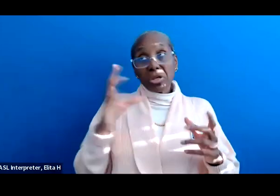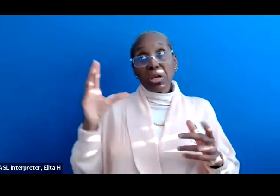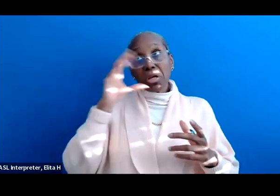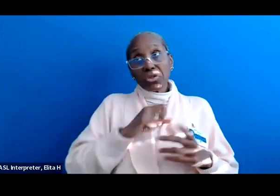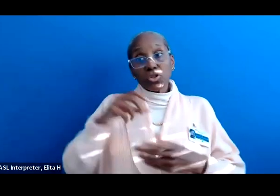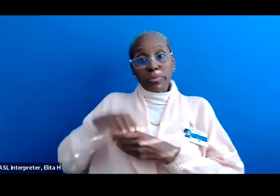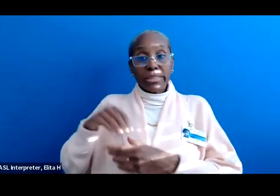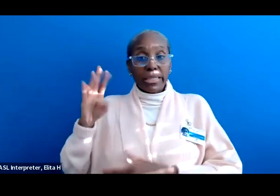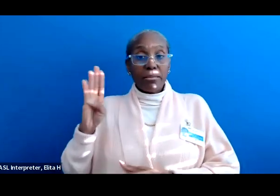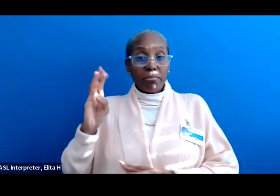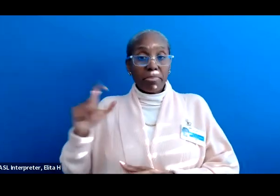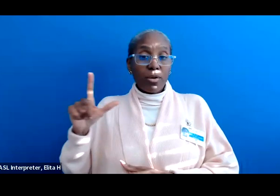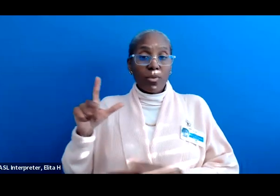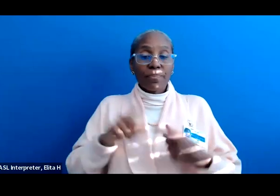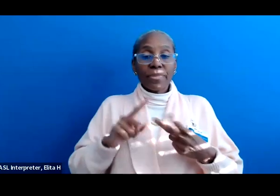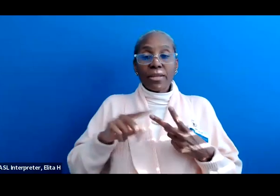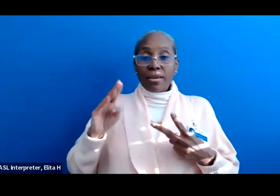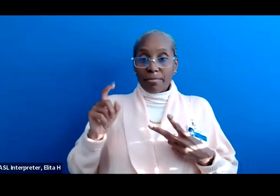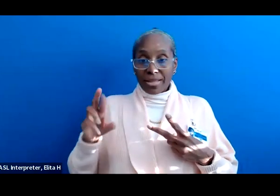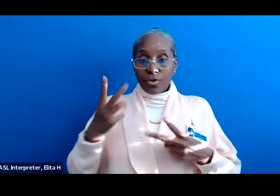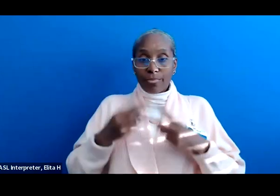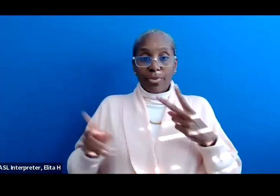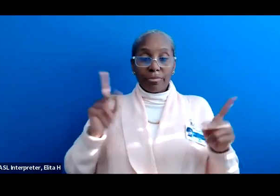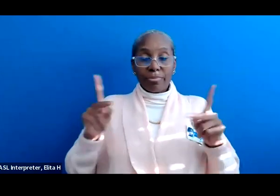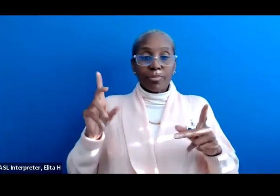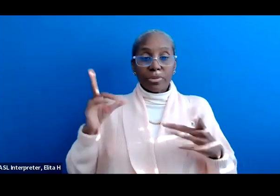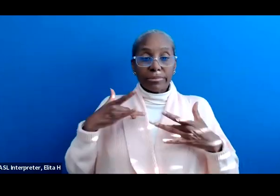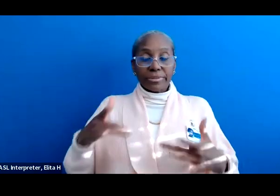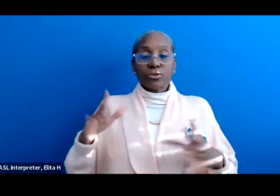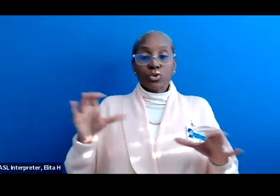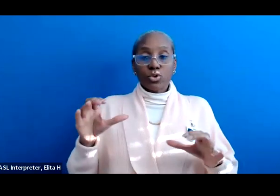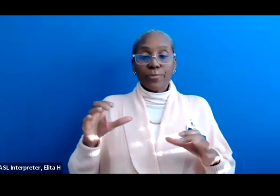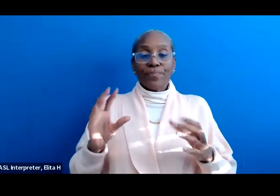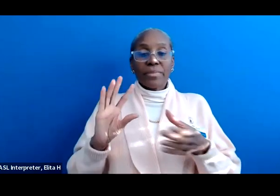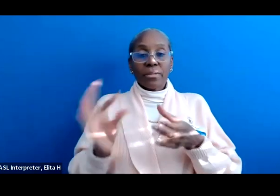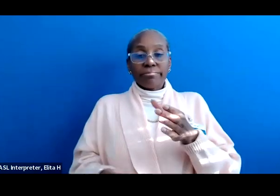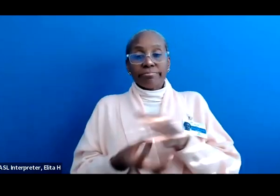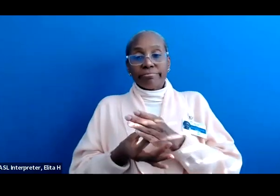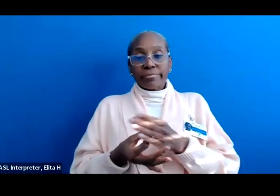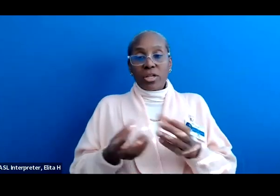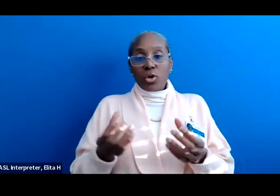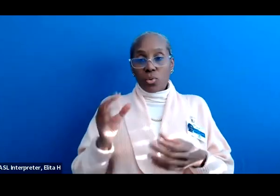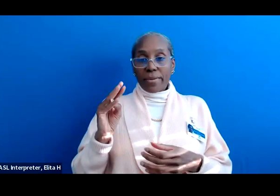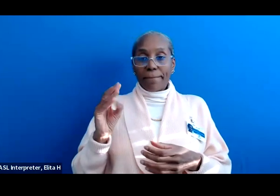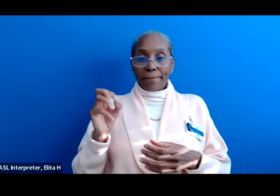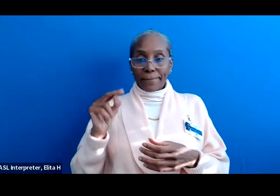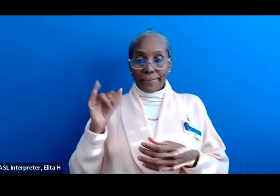in the bowel and bladder as well. Those people do the suppository or the mini enema every other day.